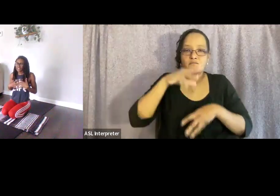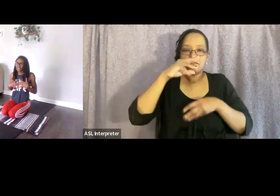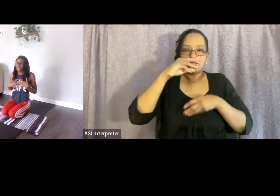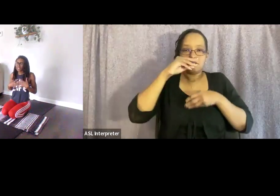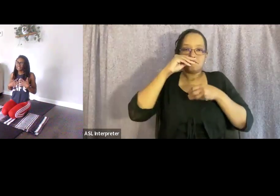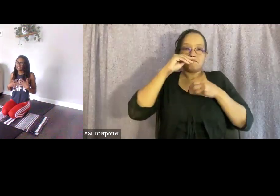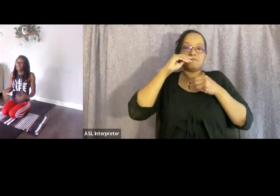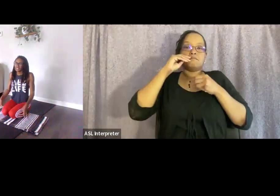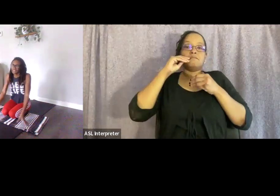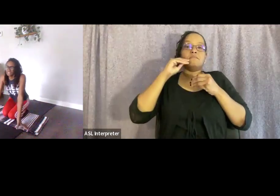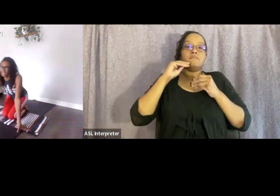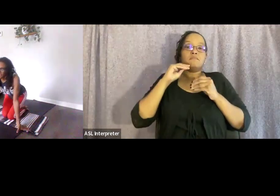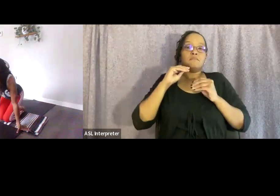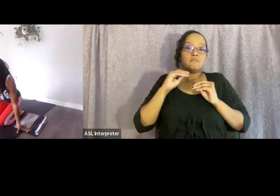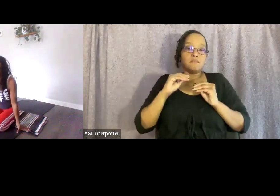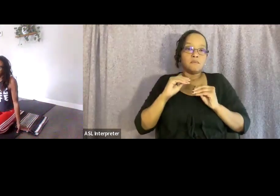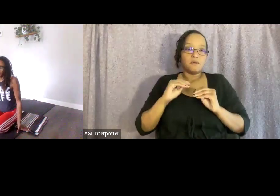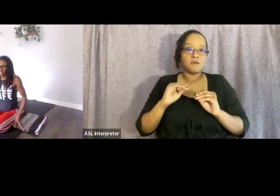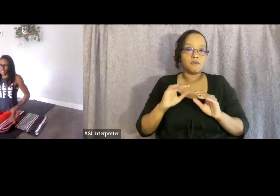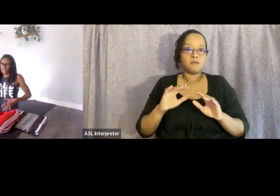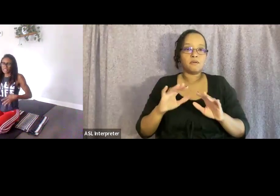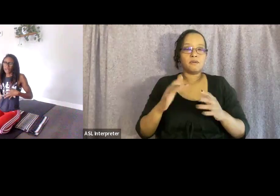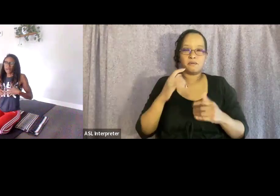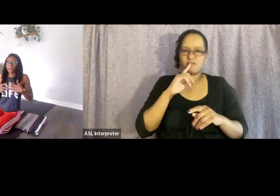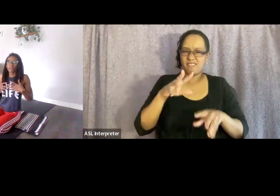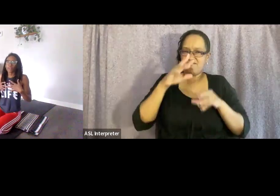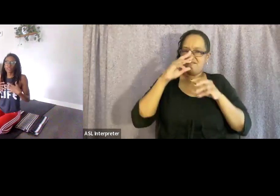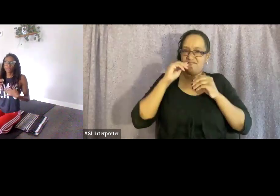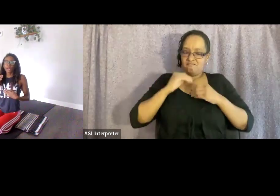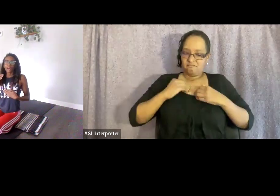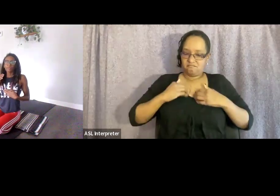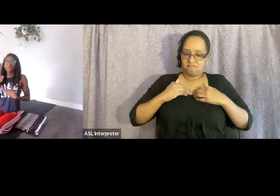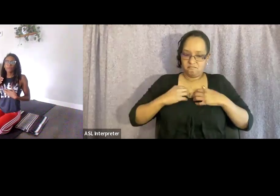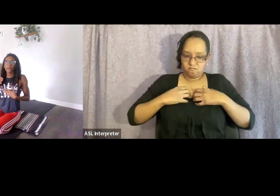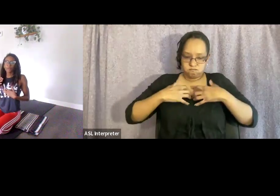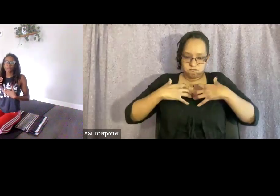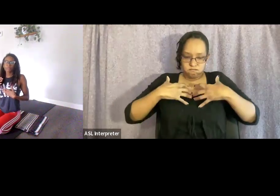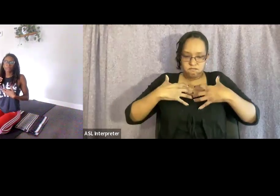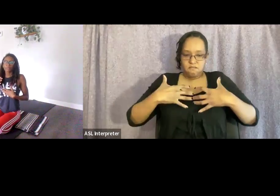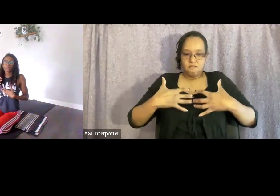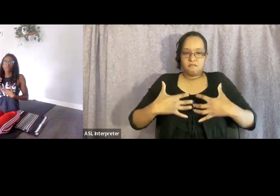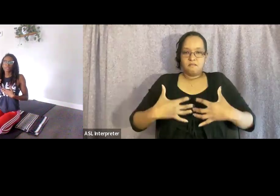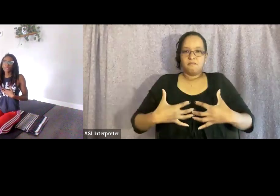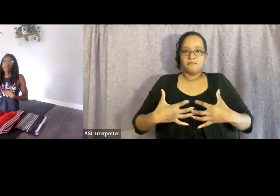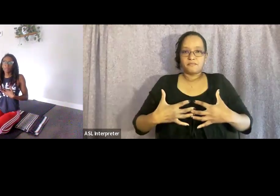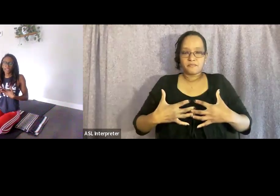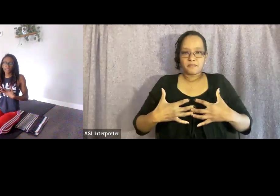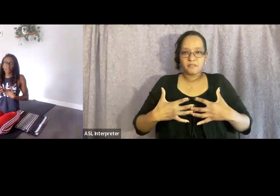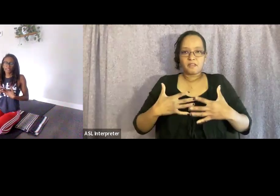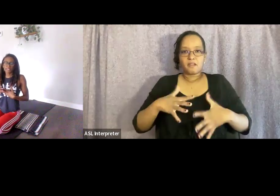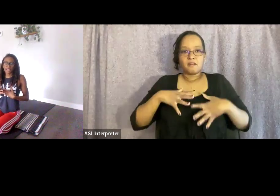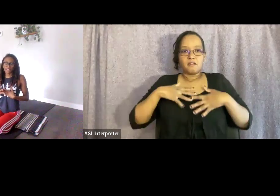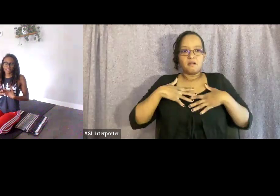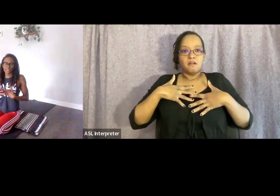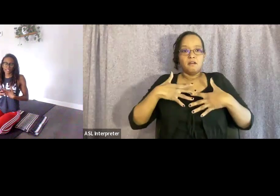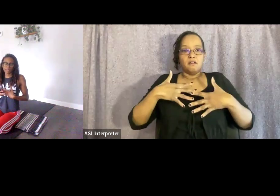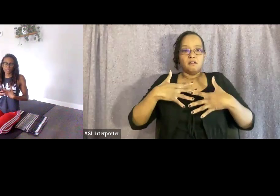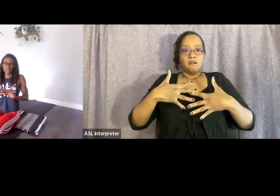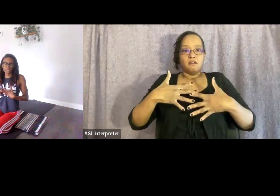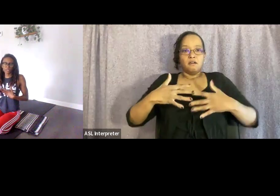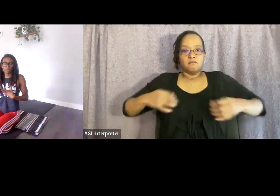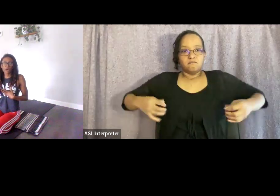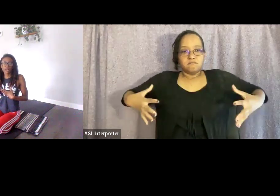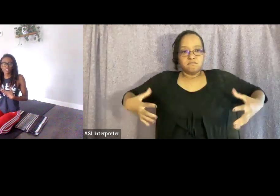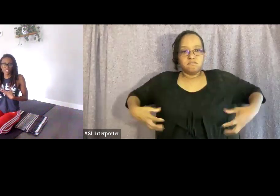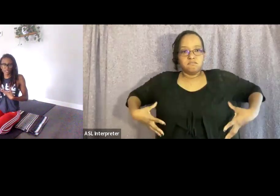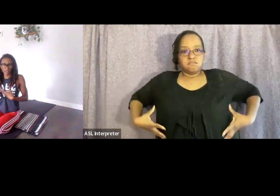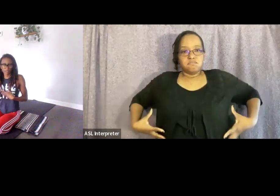pulling the lungs up from top to bottom, front to back, side to side, maybe even pausing